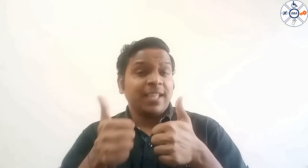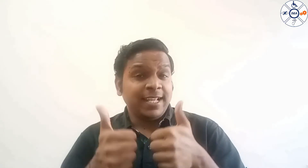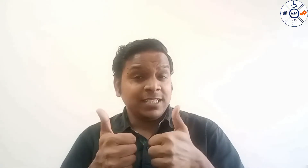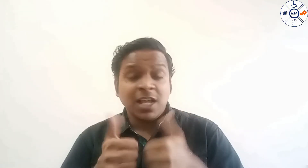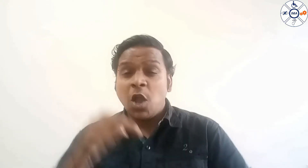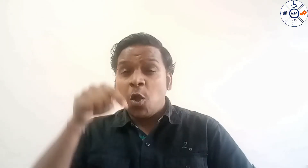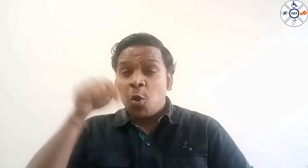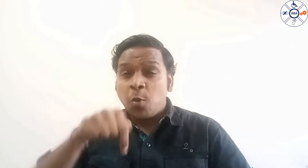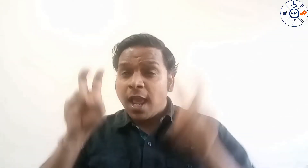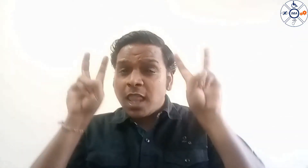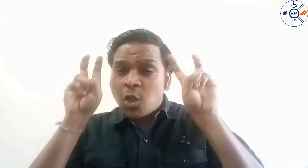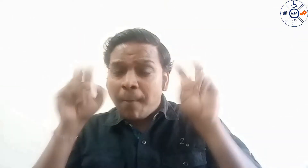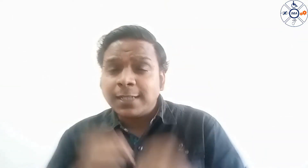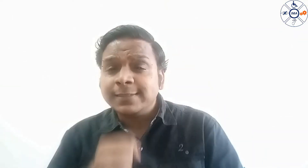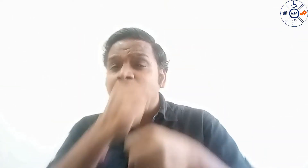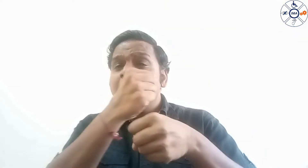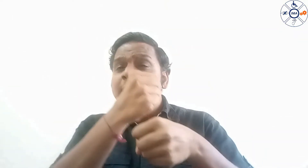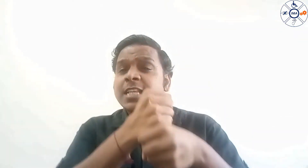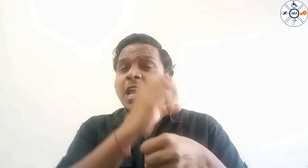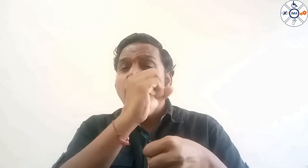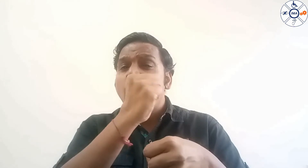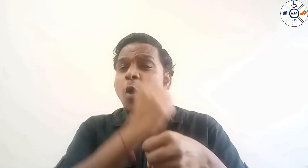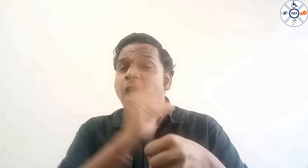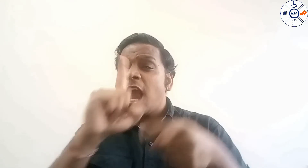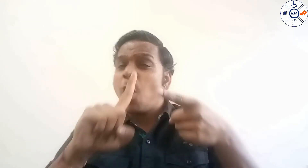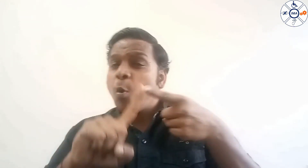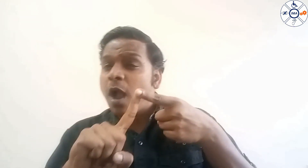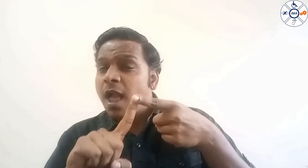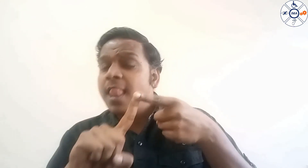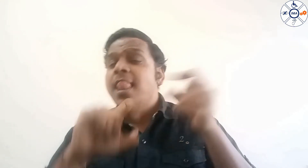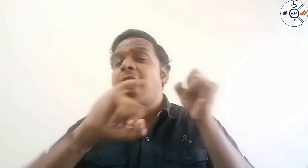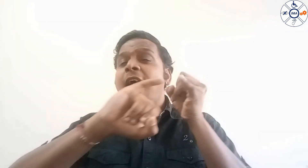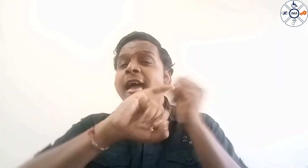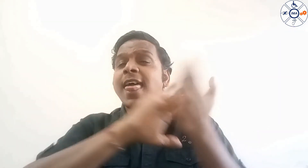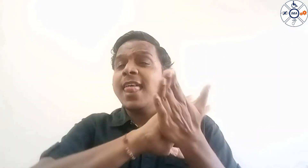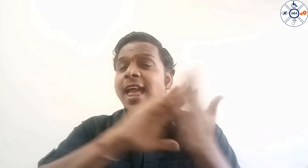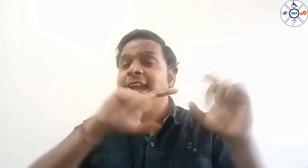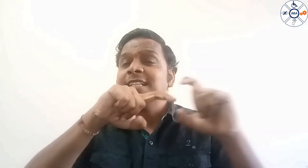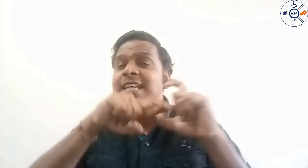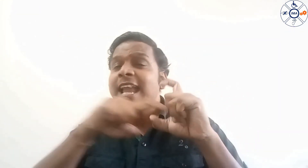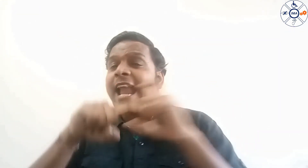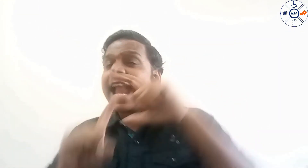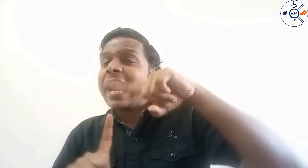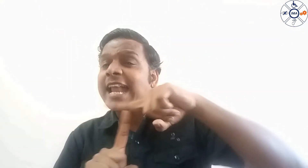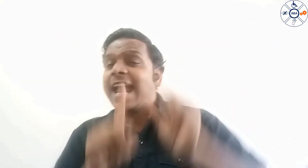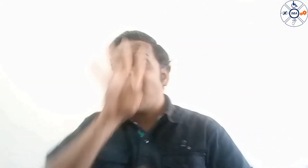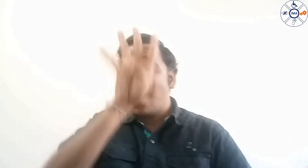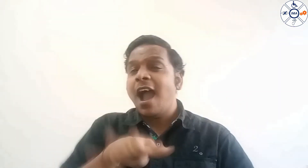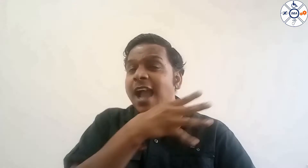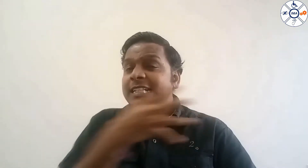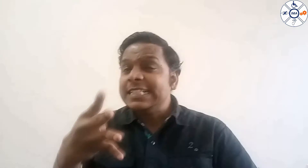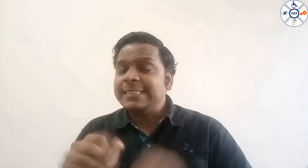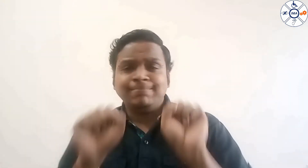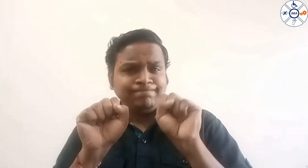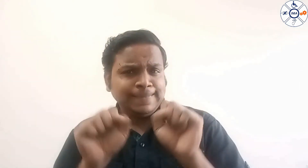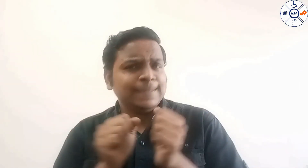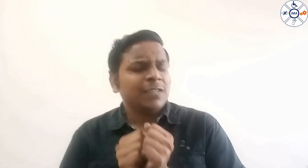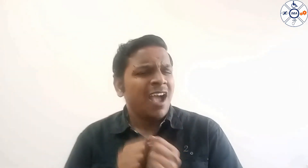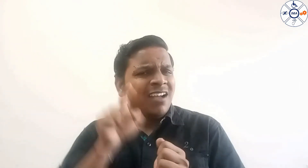Today's topic is Google Sheet